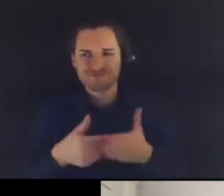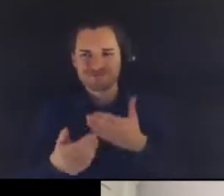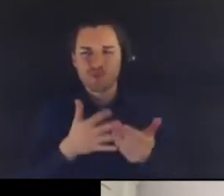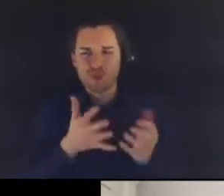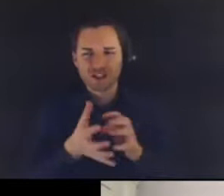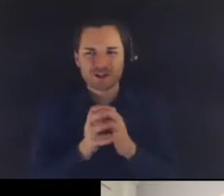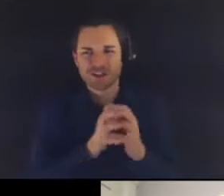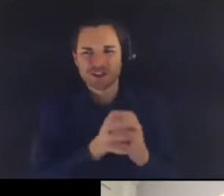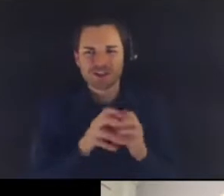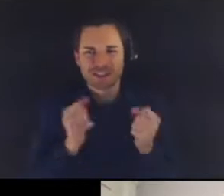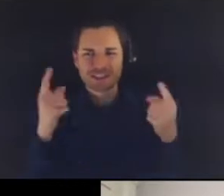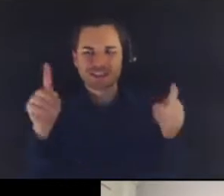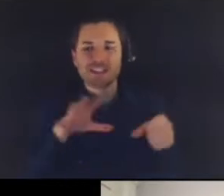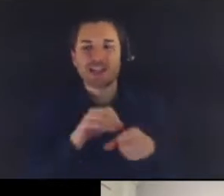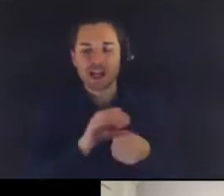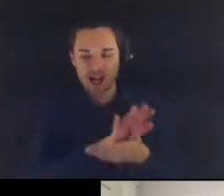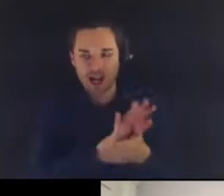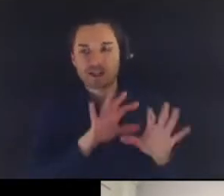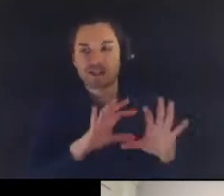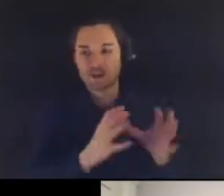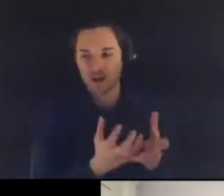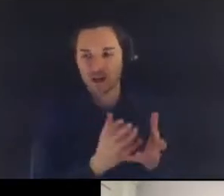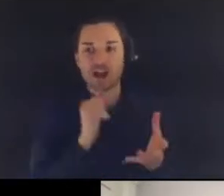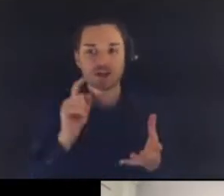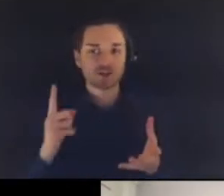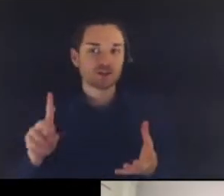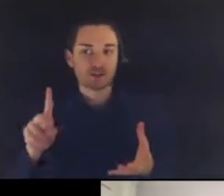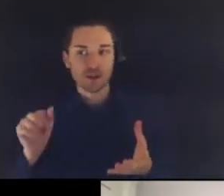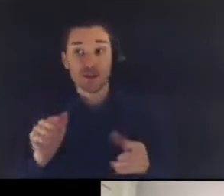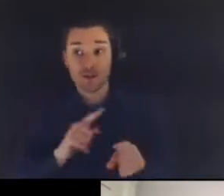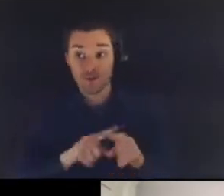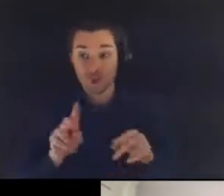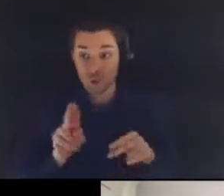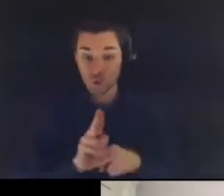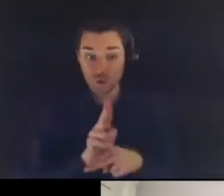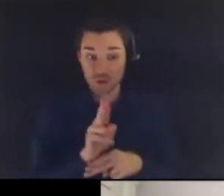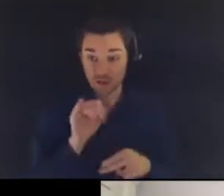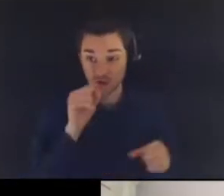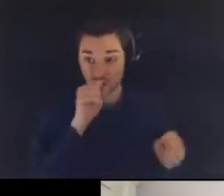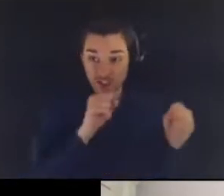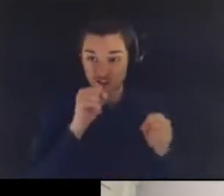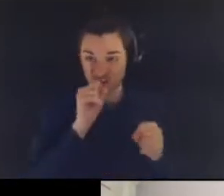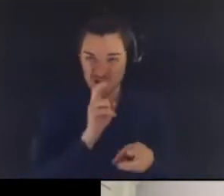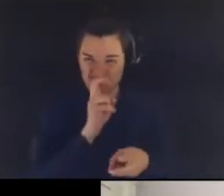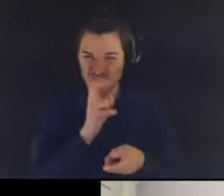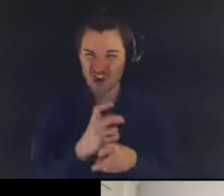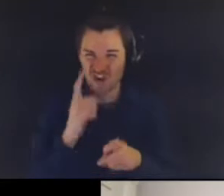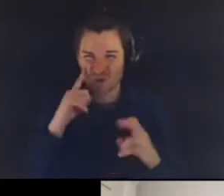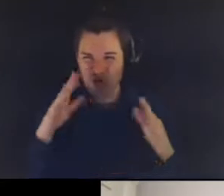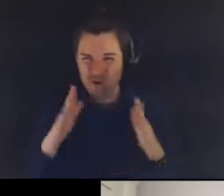look at it, it can be harmful to the community. It s saying that you were able to become a